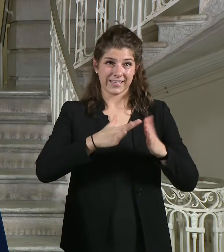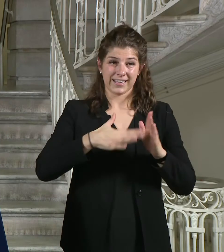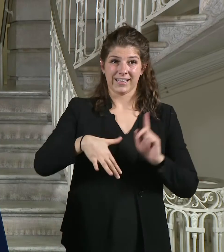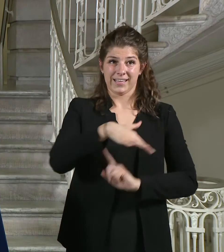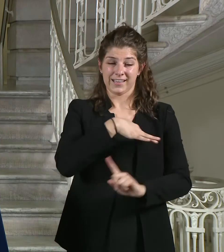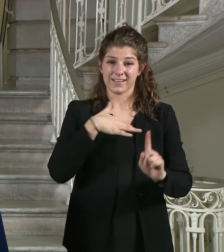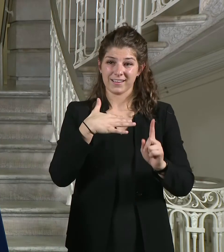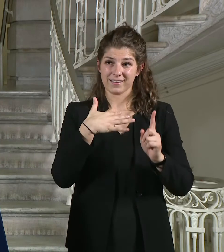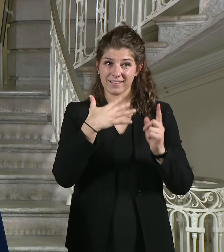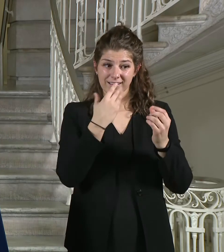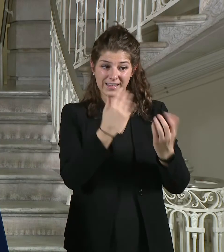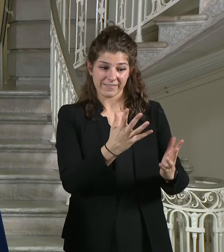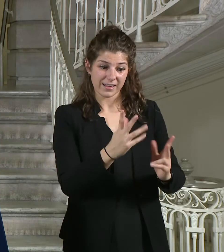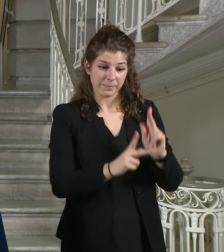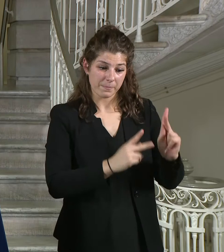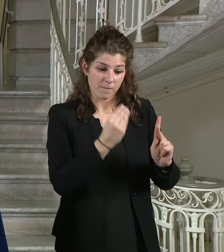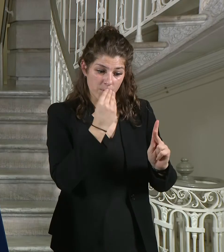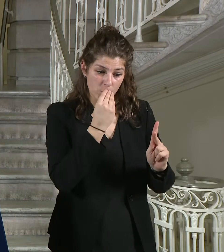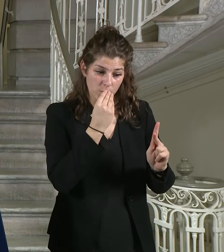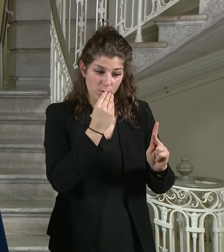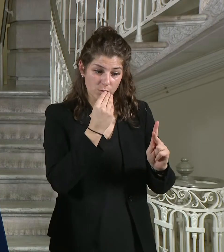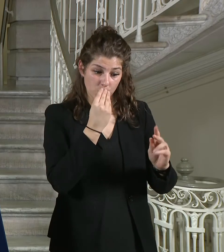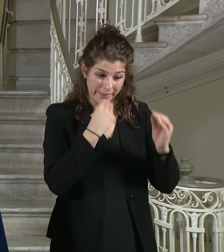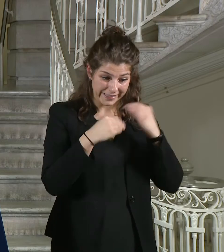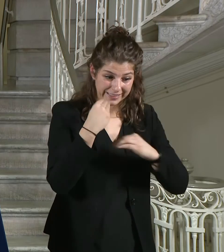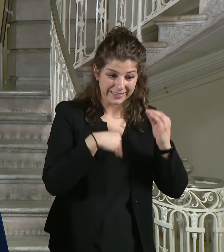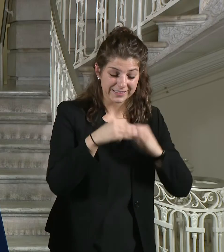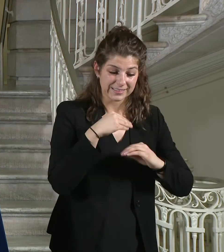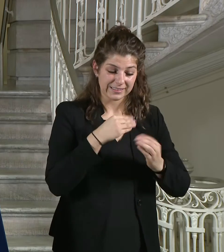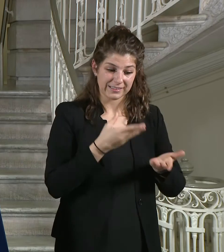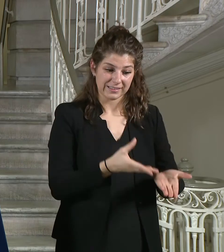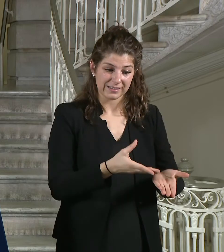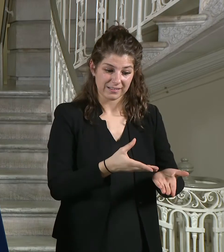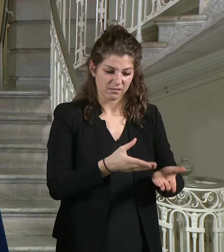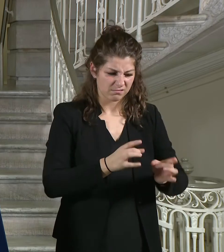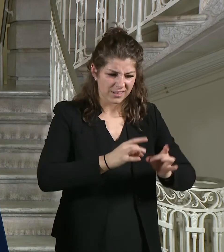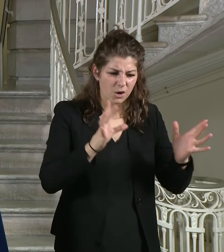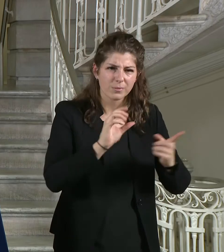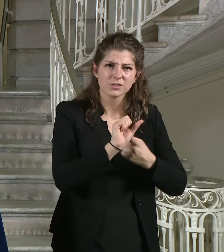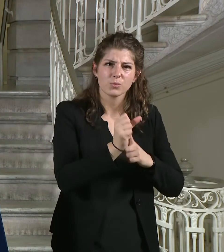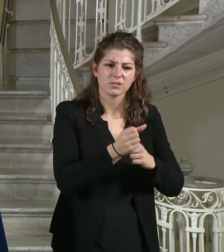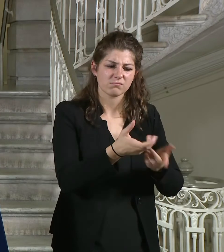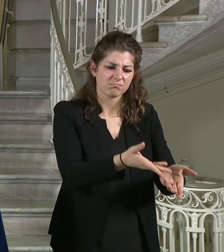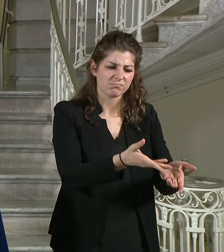OLD-FASHIONED. IF OUR DIDDY IS